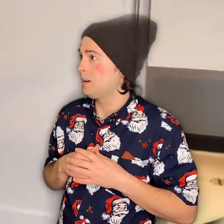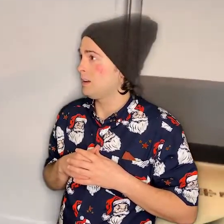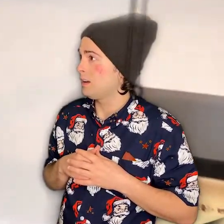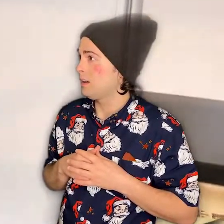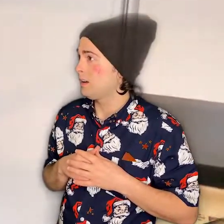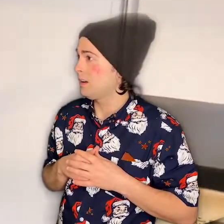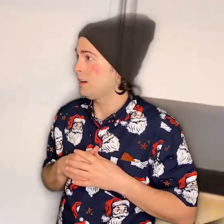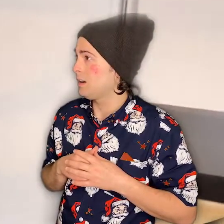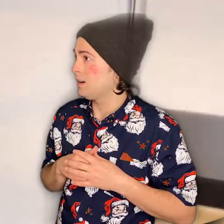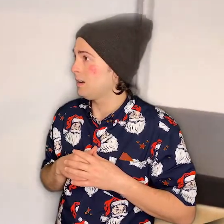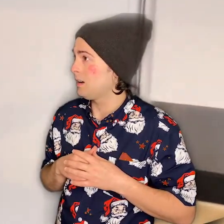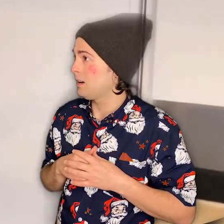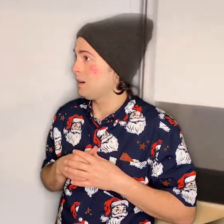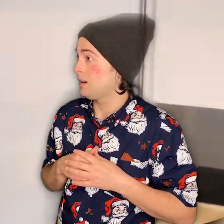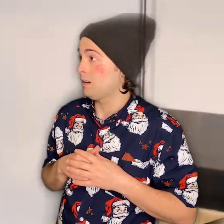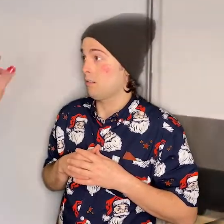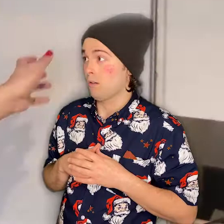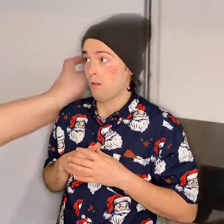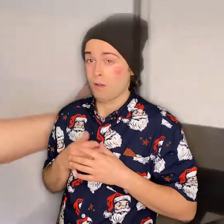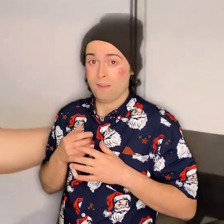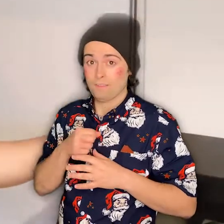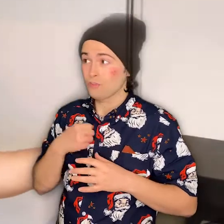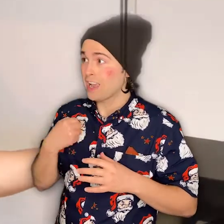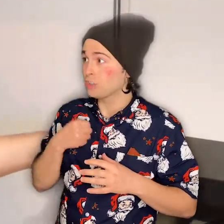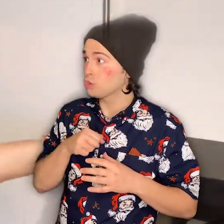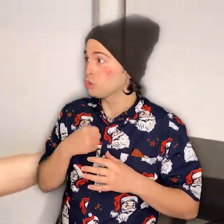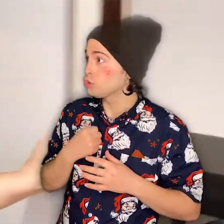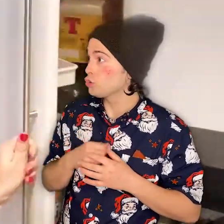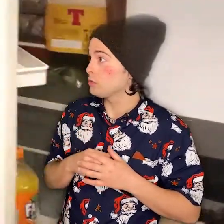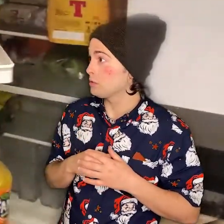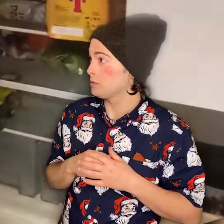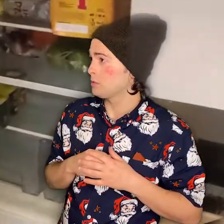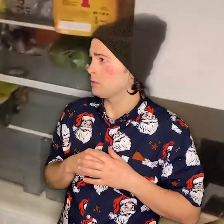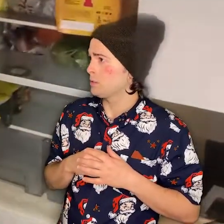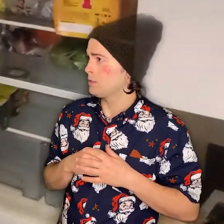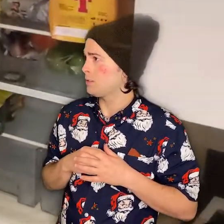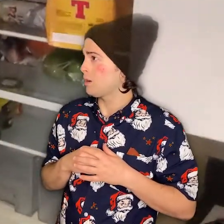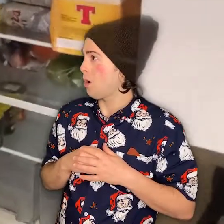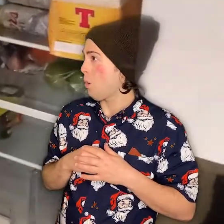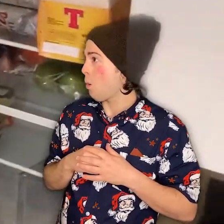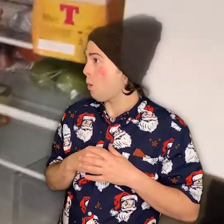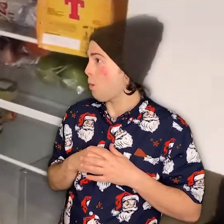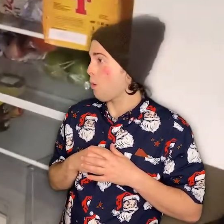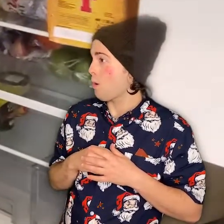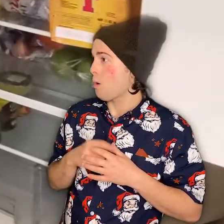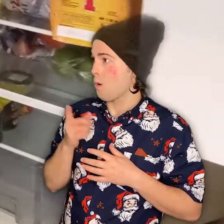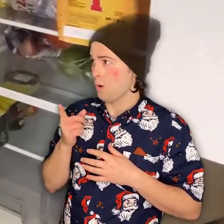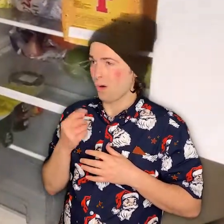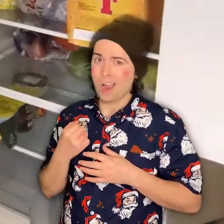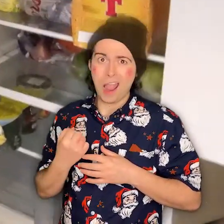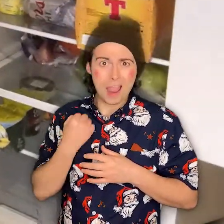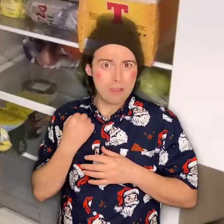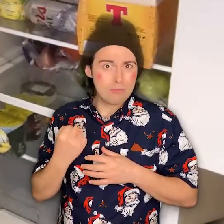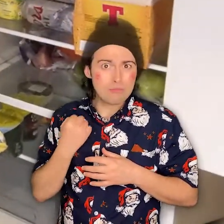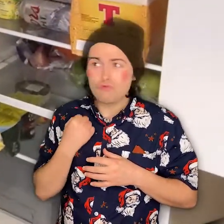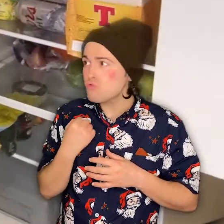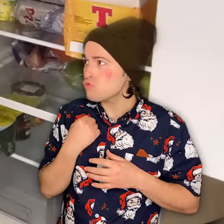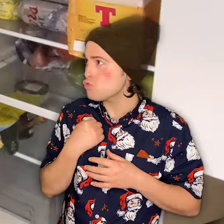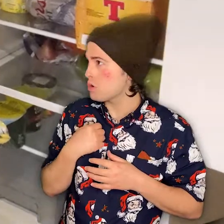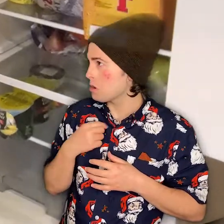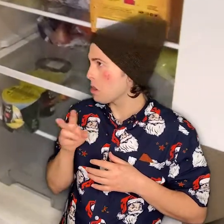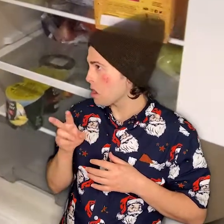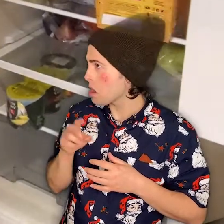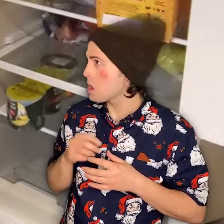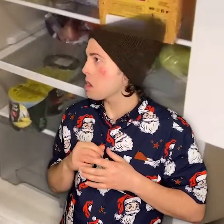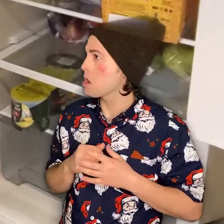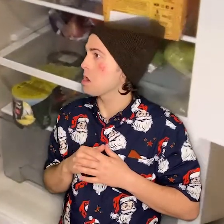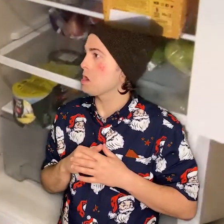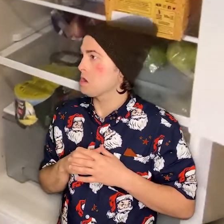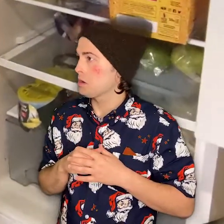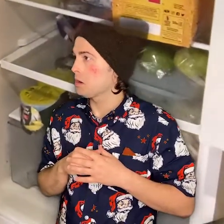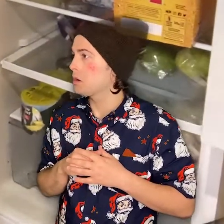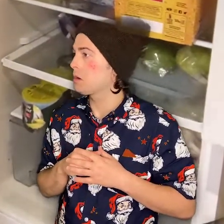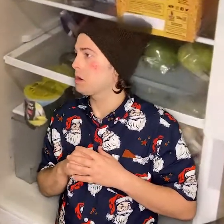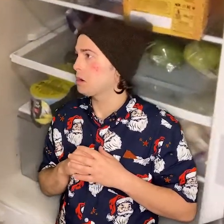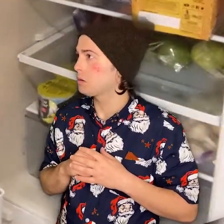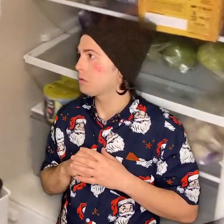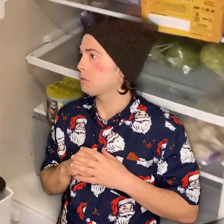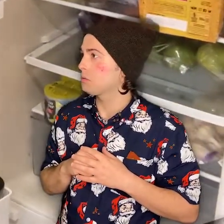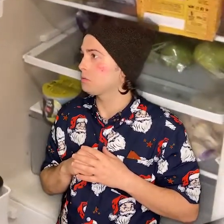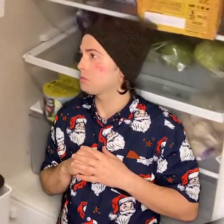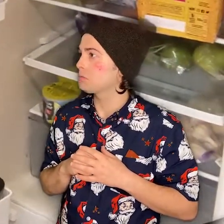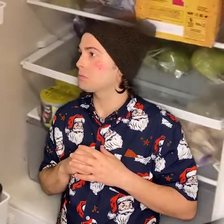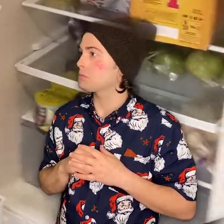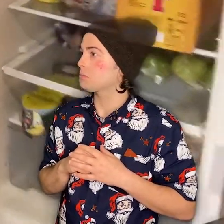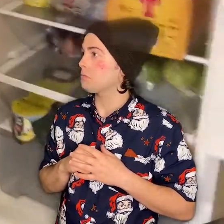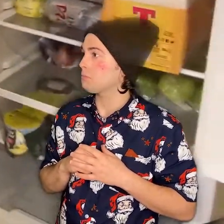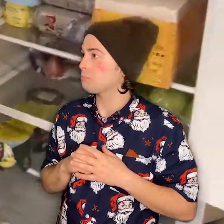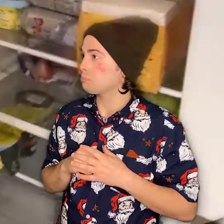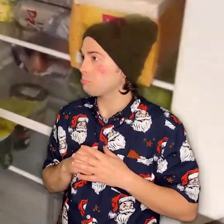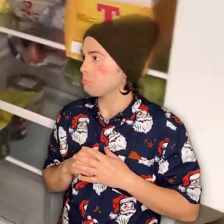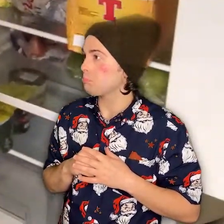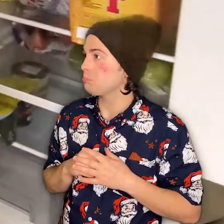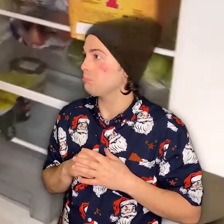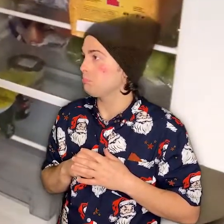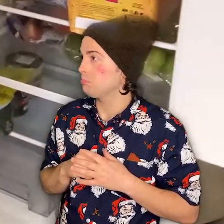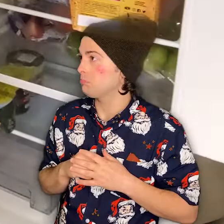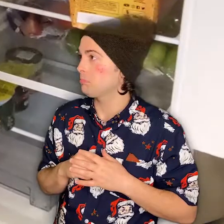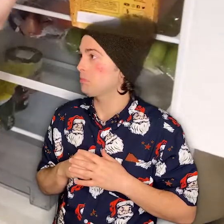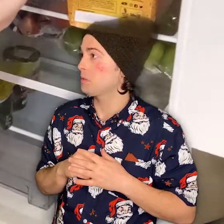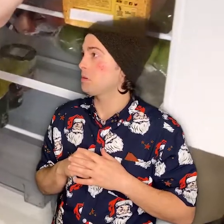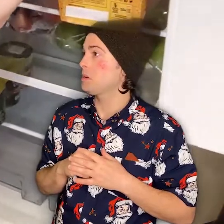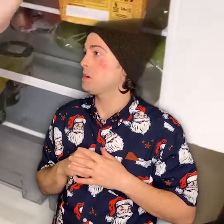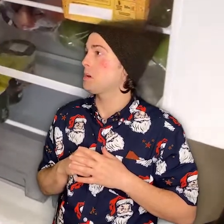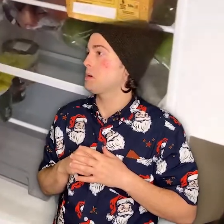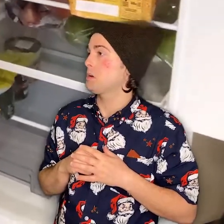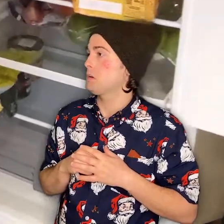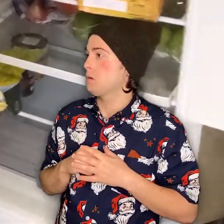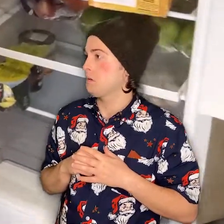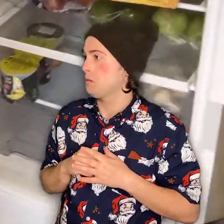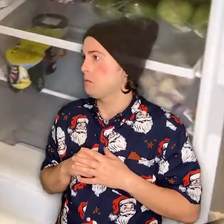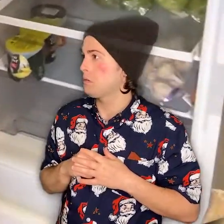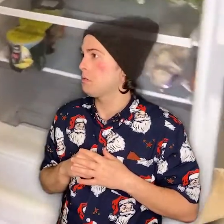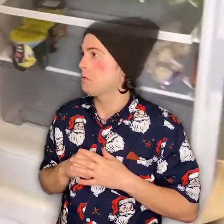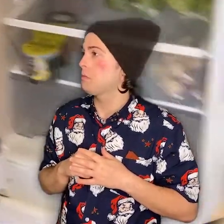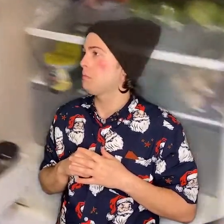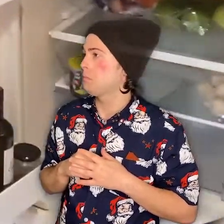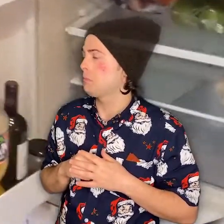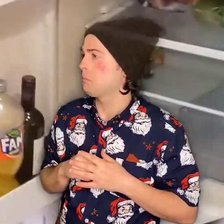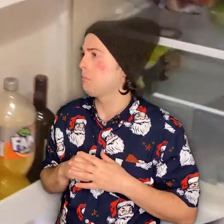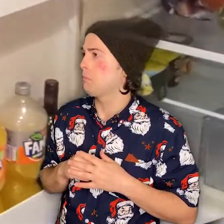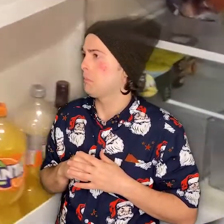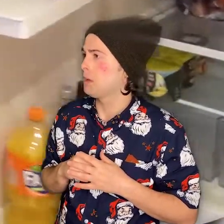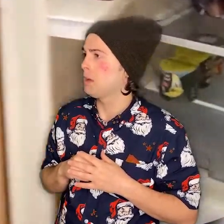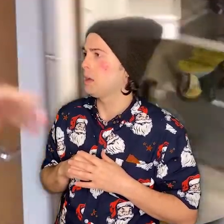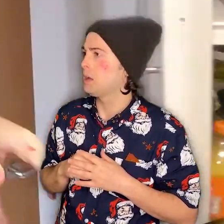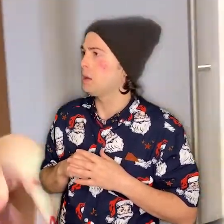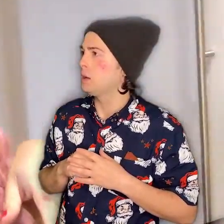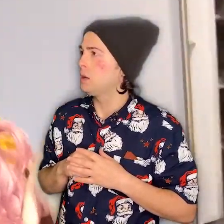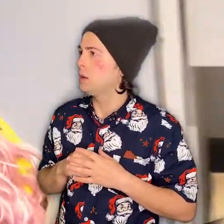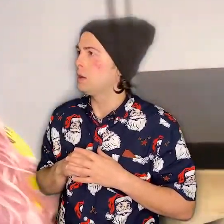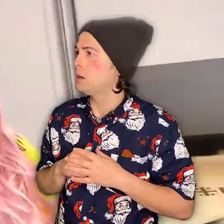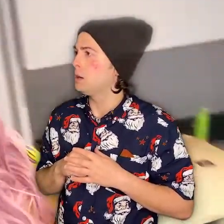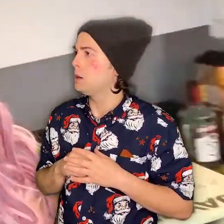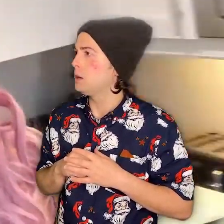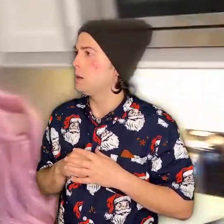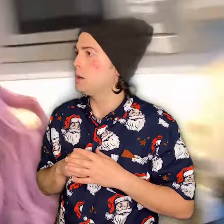Oh look, it's my fridge, it's dead exciting , look some irn bru, lager and avacados cause I’m dead posh. Ooohhh. Let see where else we're gonnae go.